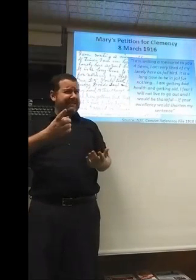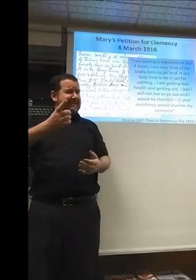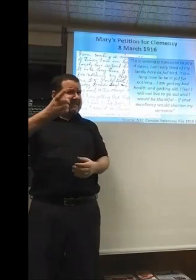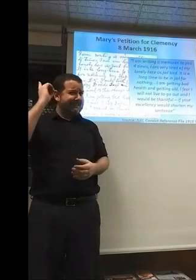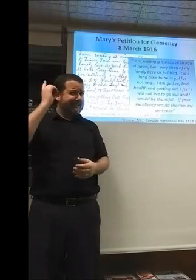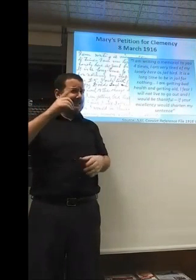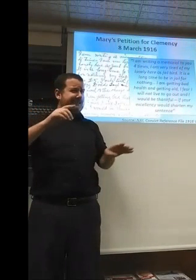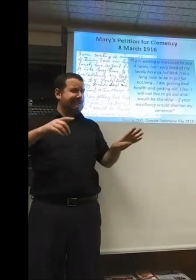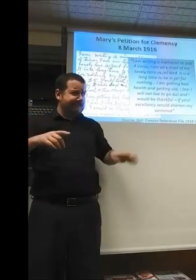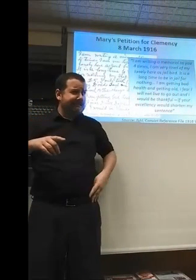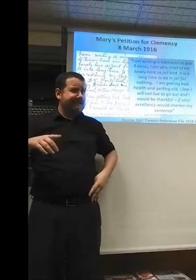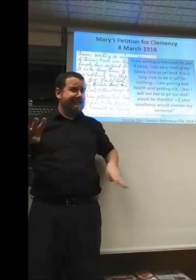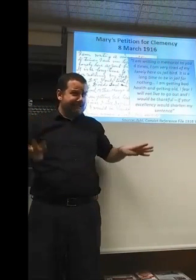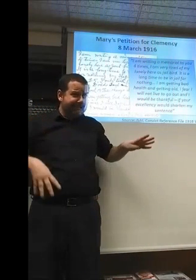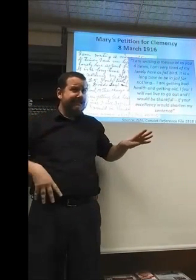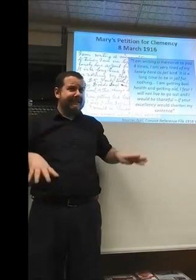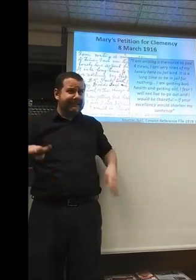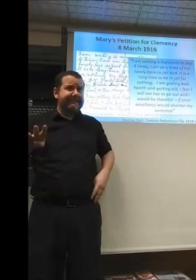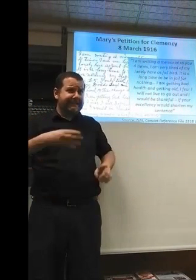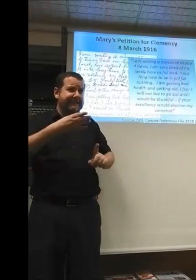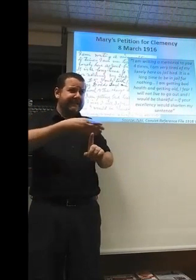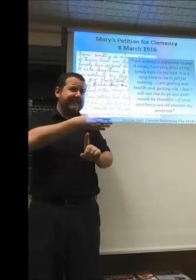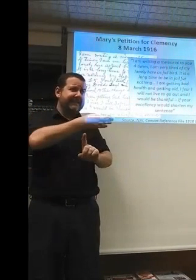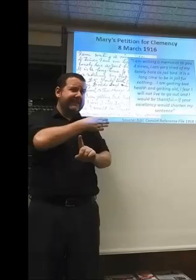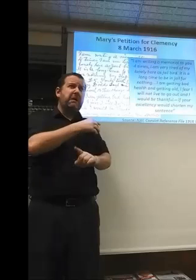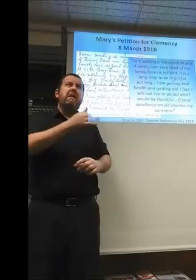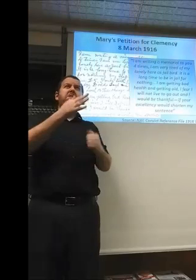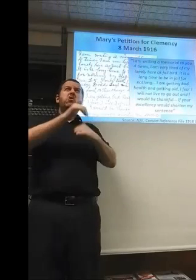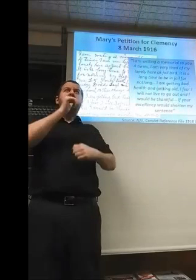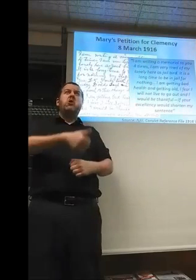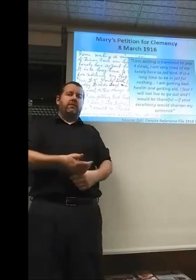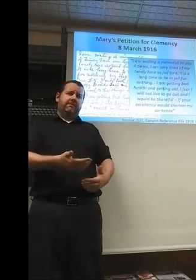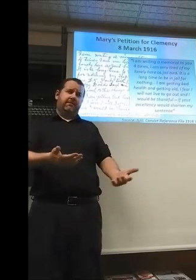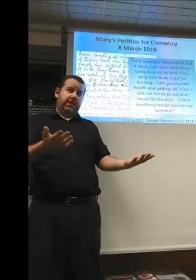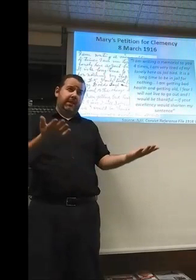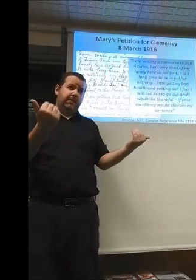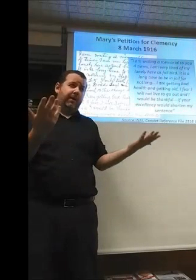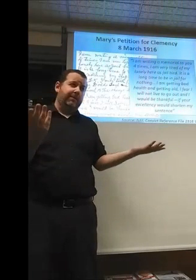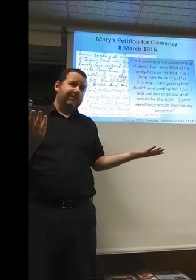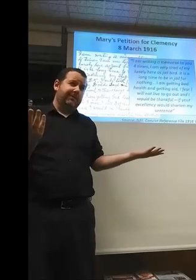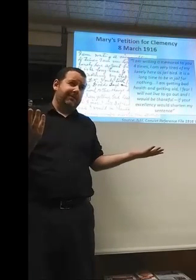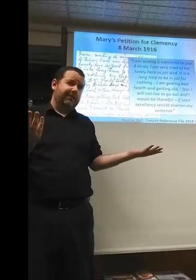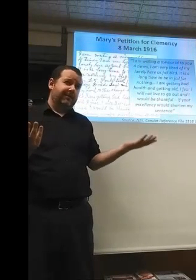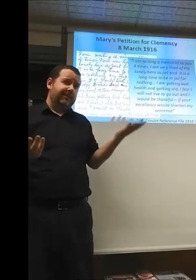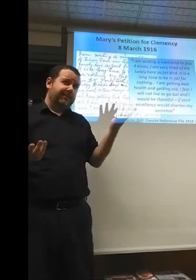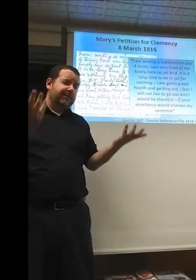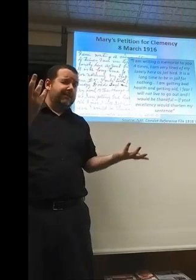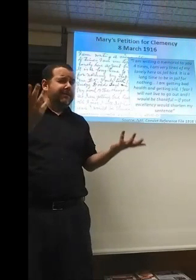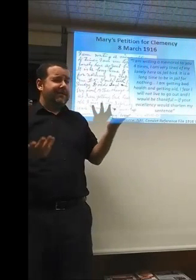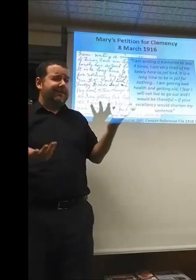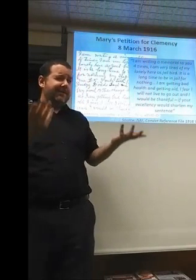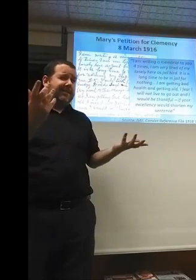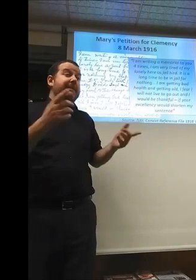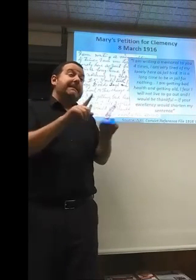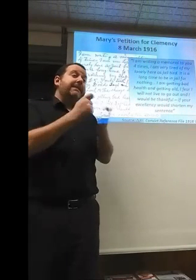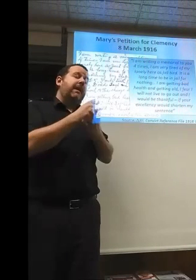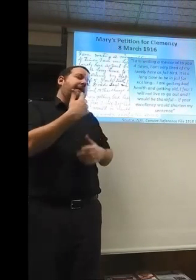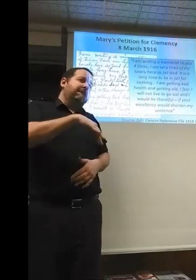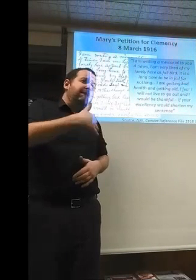decided that they didn’t like the interpreter they wanted to change to written statements by the defendants and the accused and Johanna was well able to write her statements and she was acquitted! So after the court after she was acquitted, at the time of the video the hands-on video